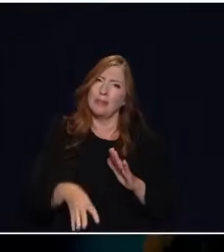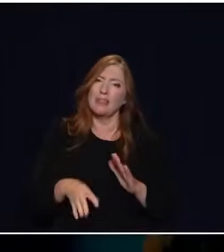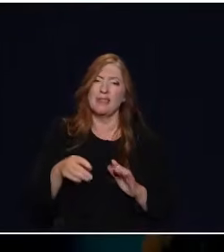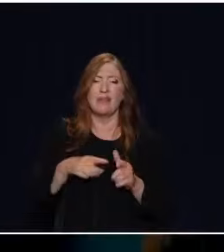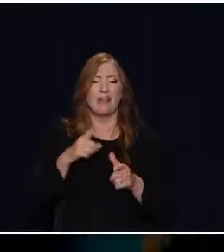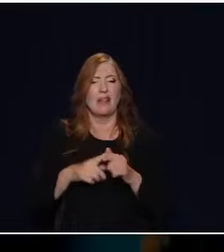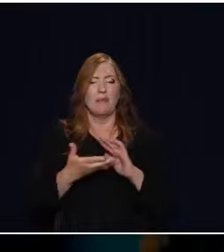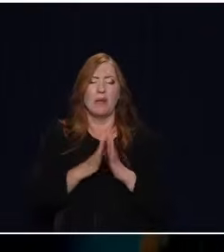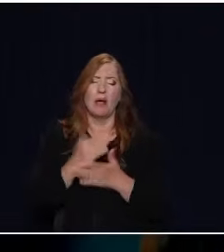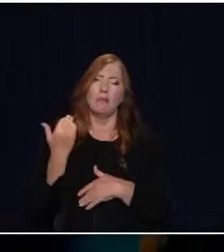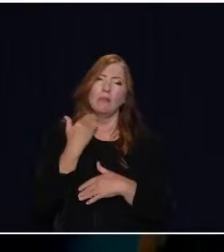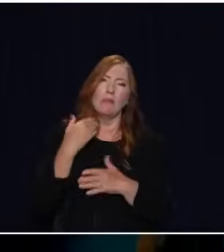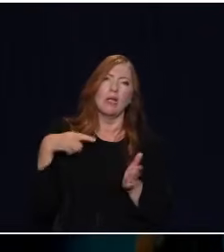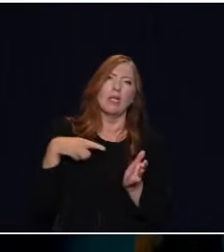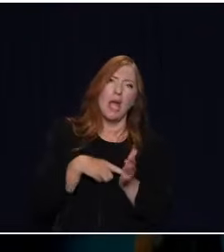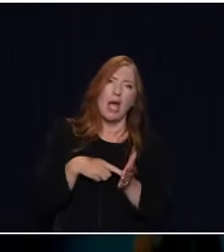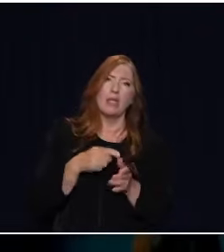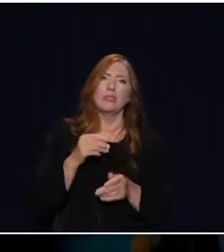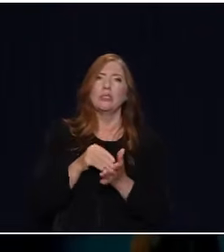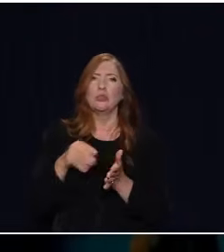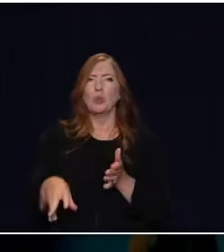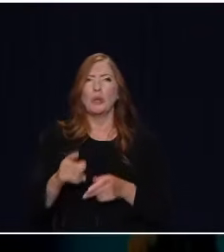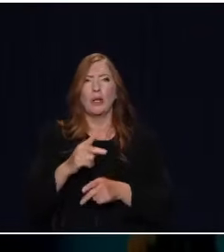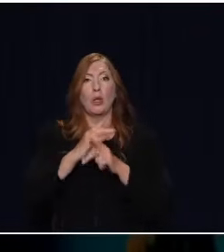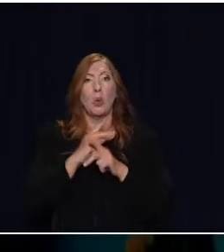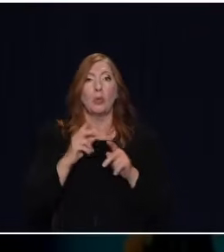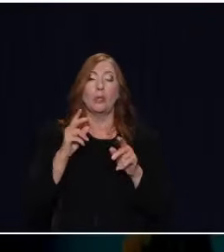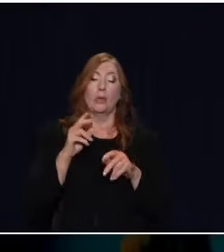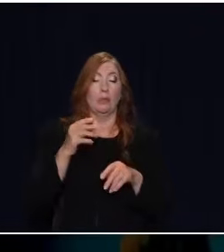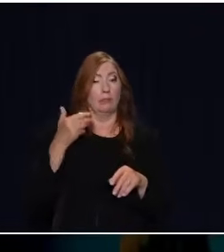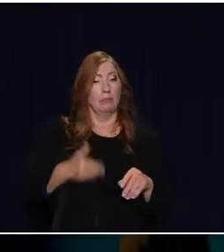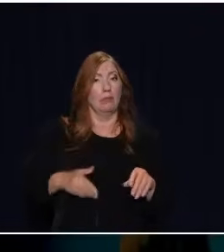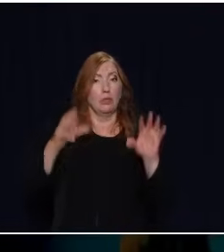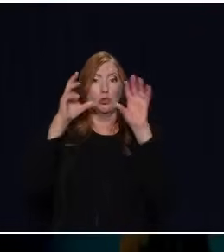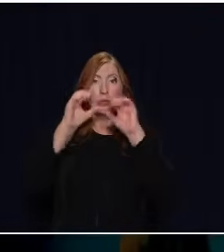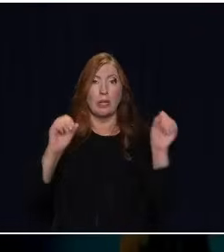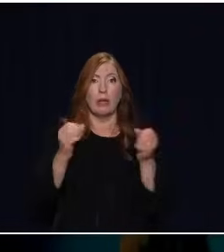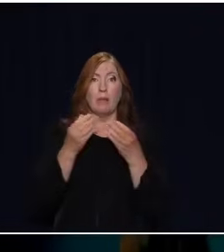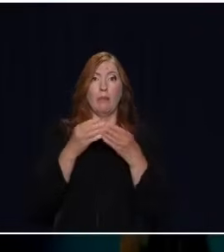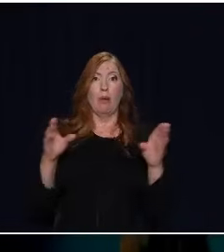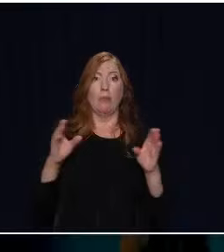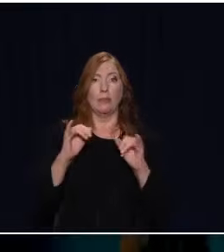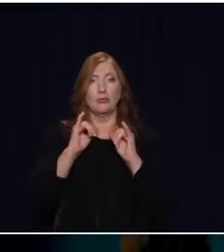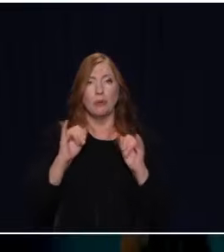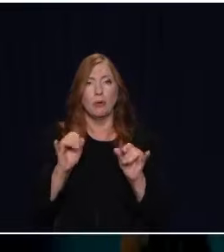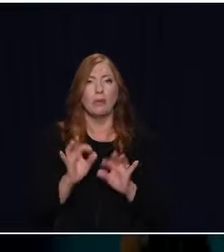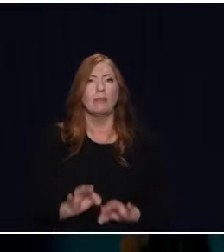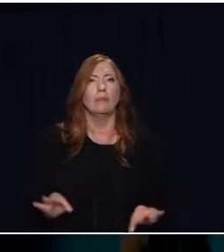THEIR LIFE IN DEBT. AS MANY KNOW, COLLEGE COSTS A